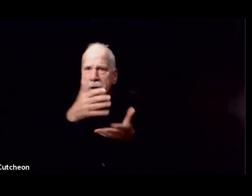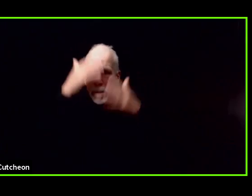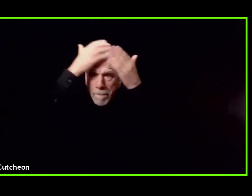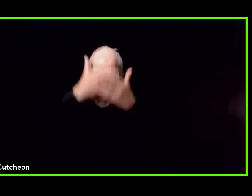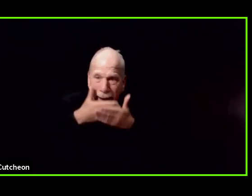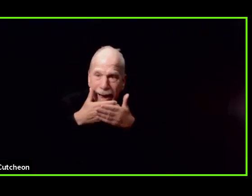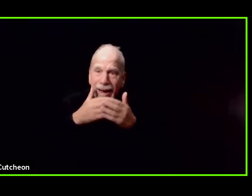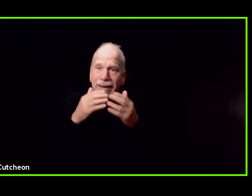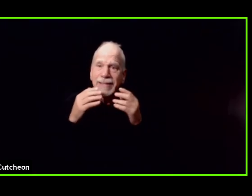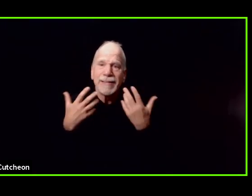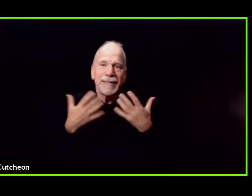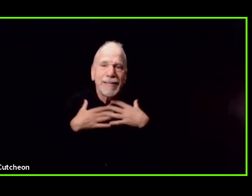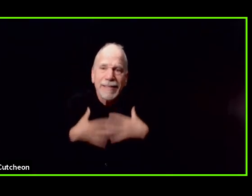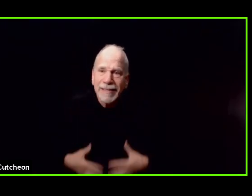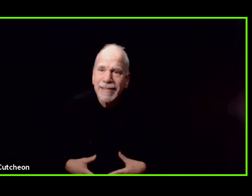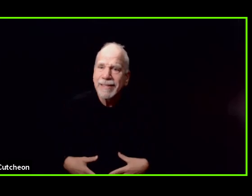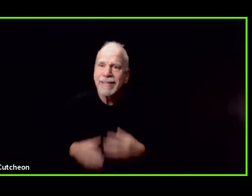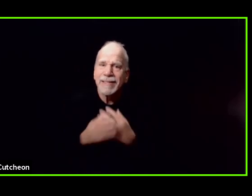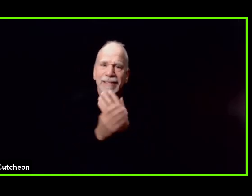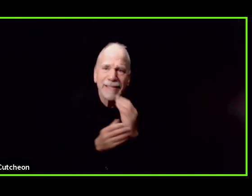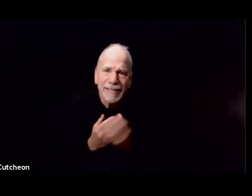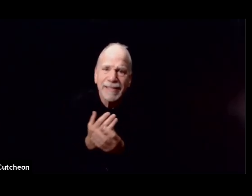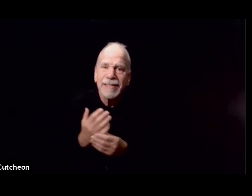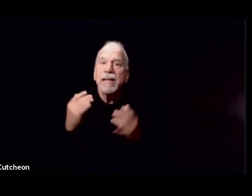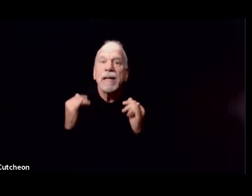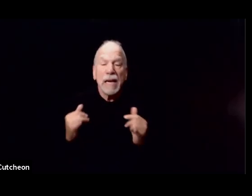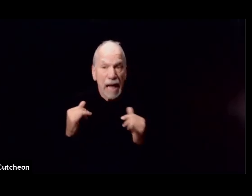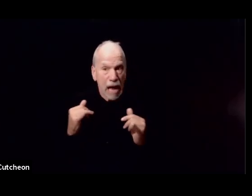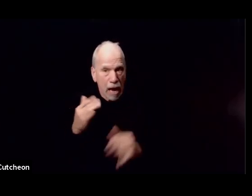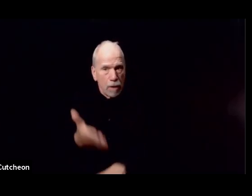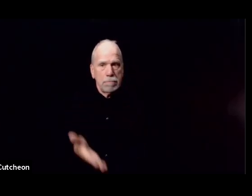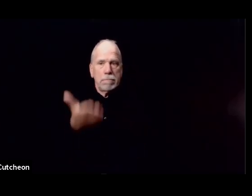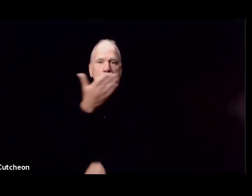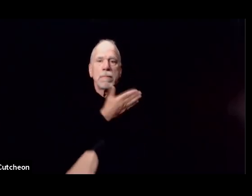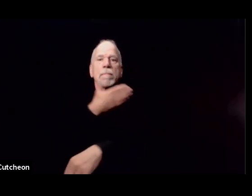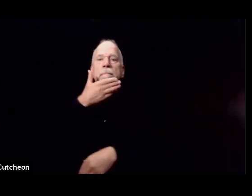supply chains and beginning to really try to make sure that our skilled nursing facilities